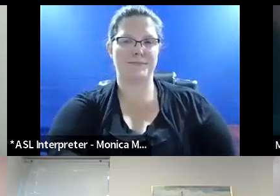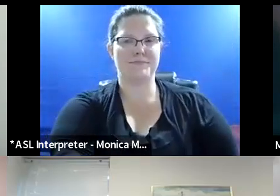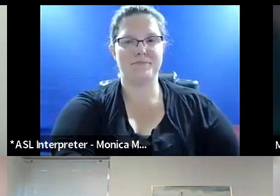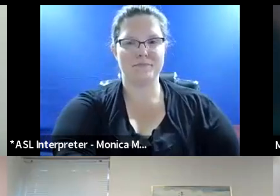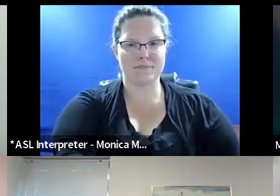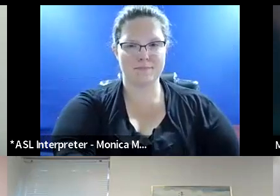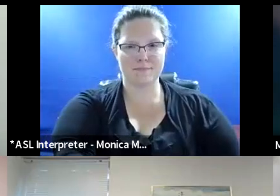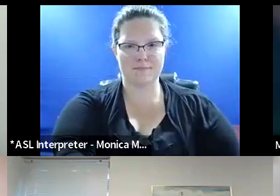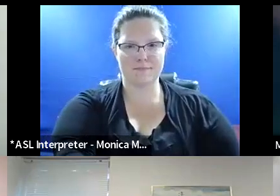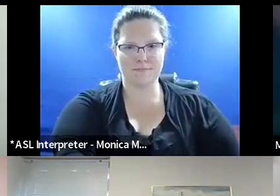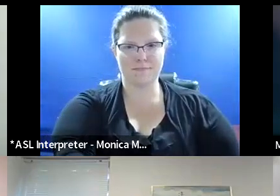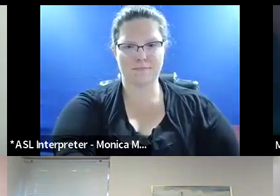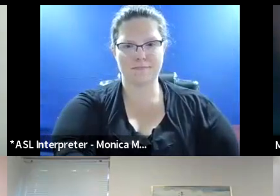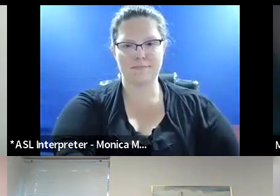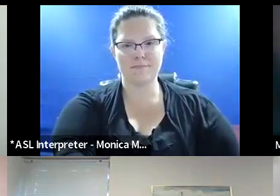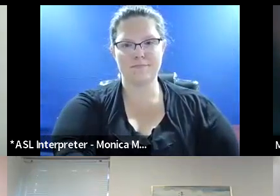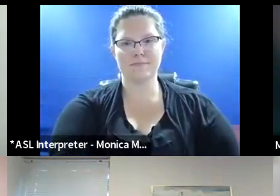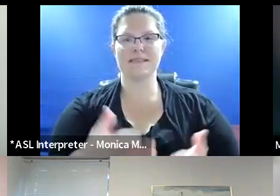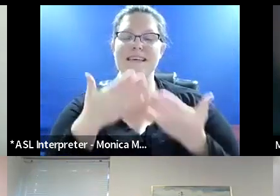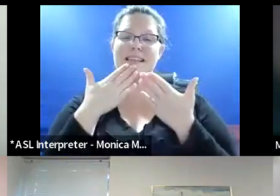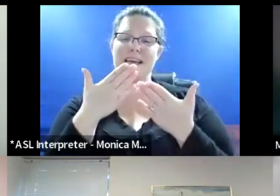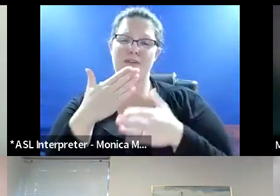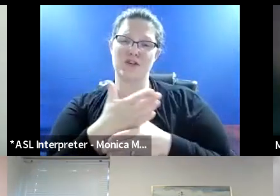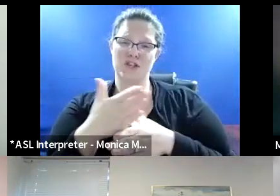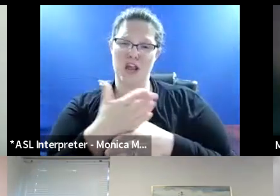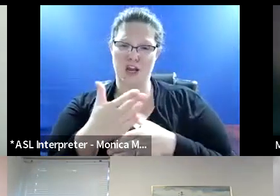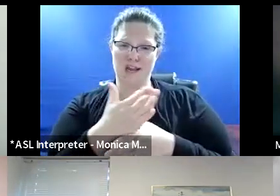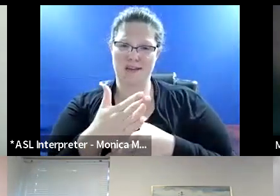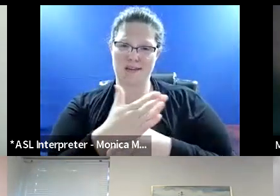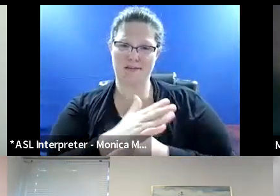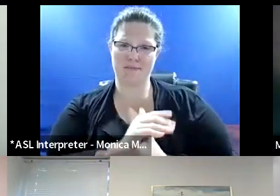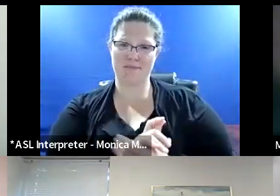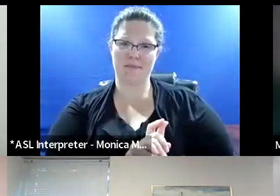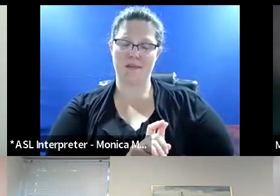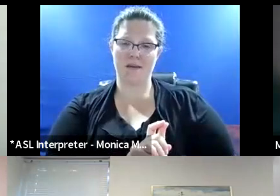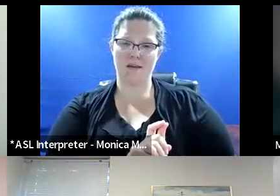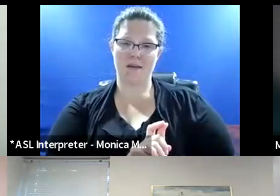BUT I DON'T THINK THAT -- WE USED TO BE SMALL. I THINK WE'RE GROWING NOW.